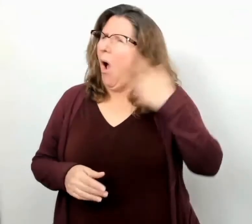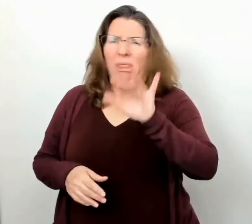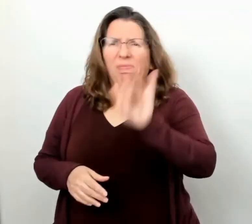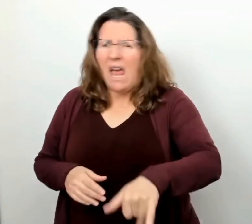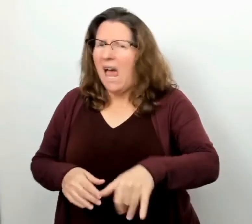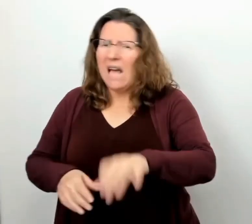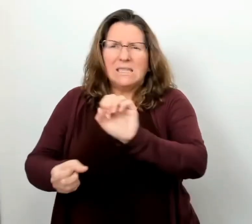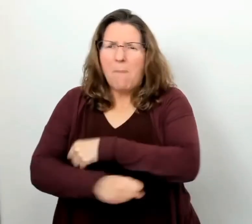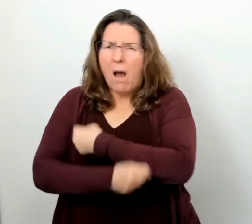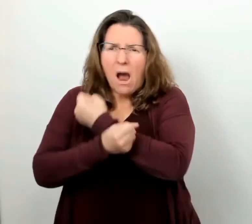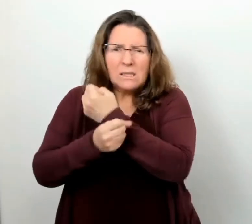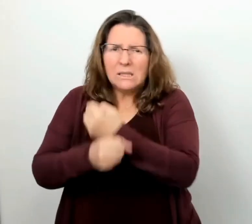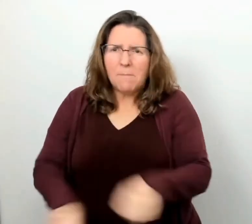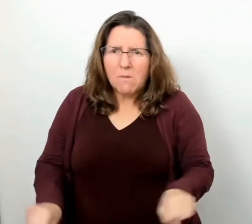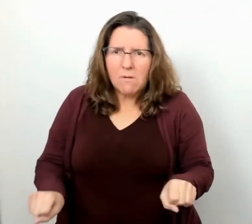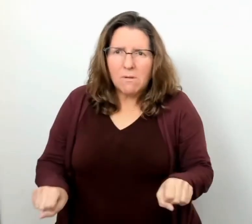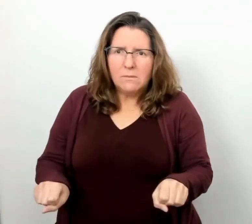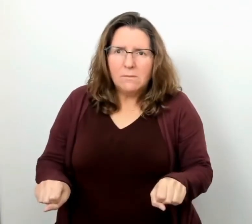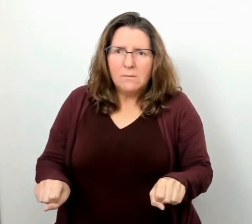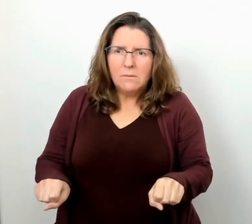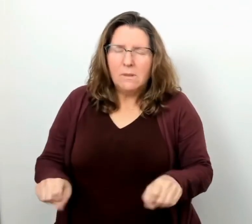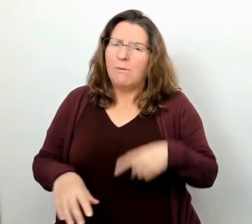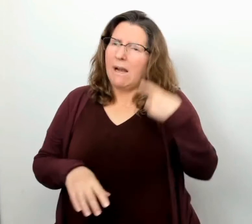Instead of thinking 'this is impossible!'